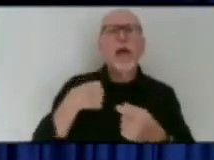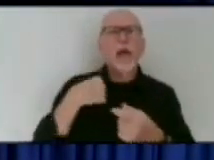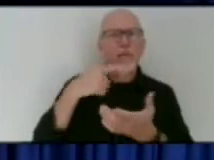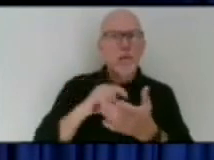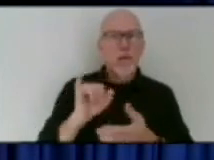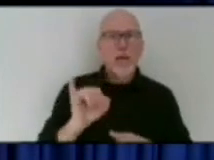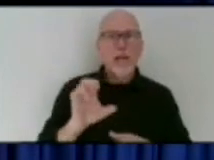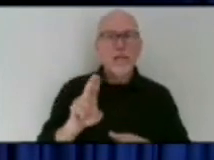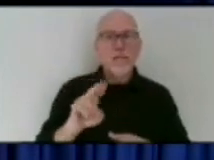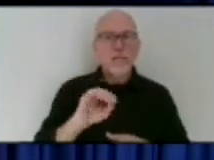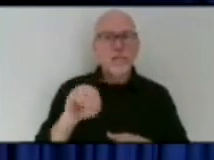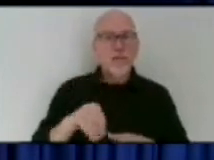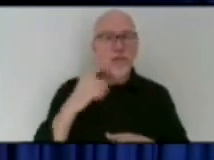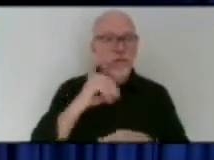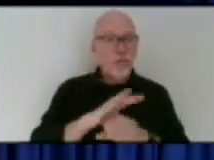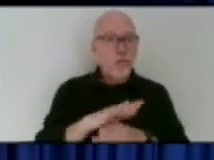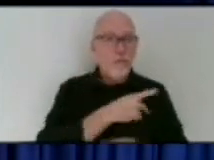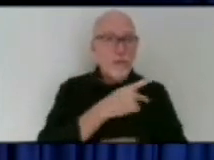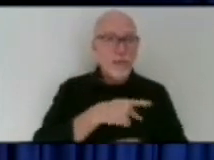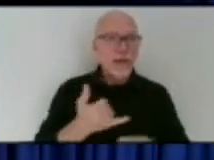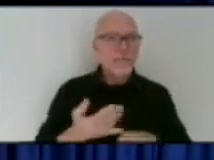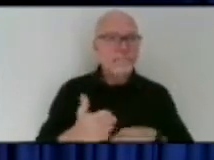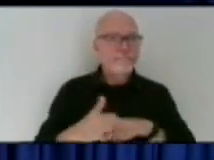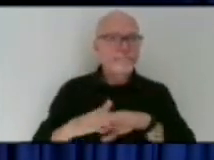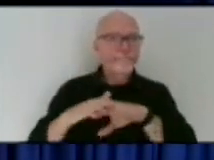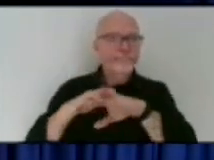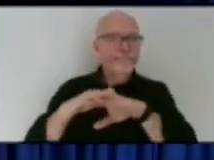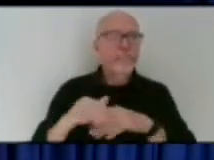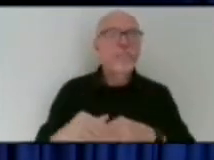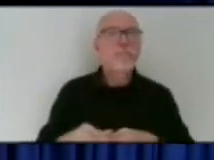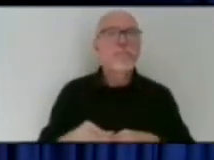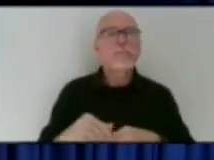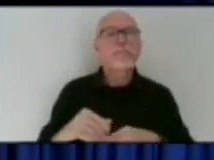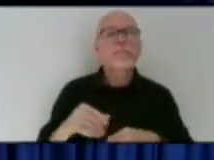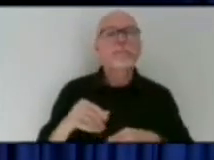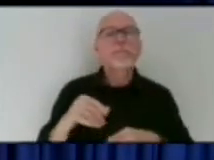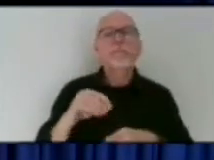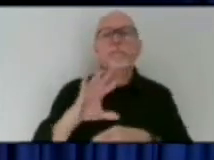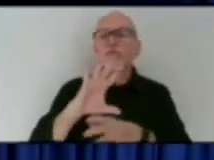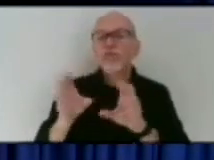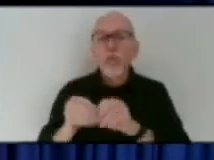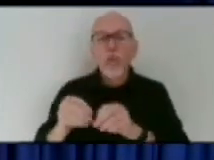for co vid patients has gone up. Uh, while total capacity has remained